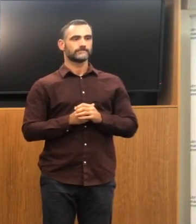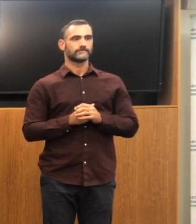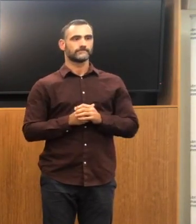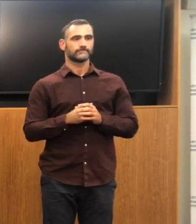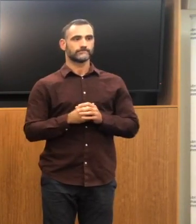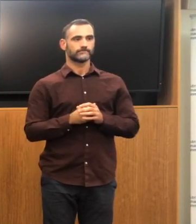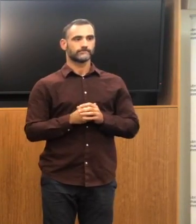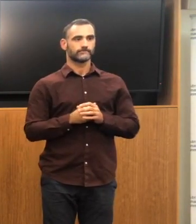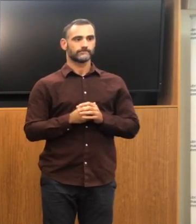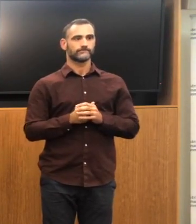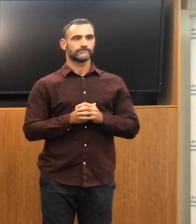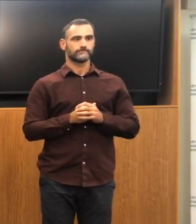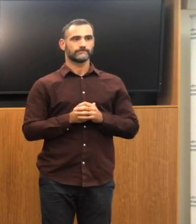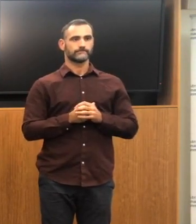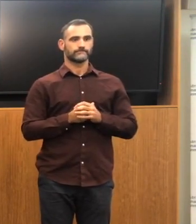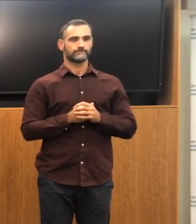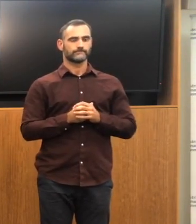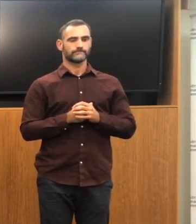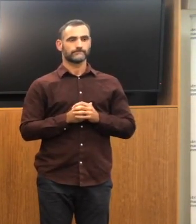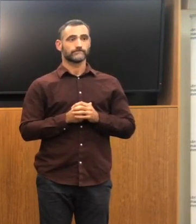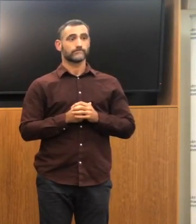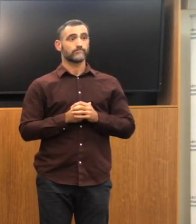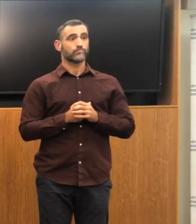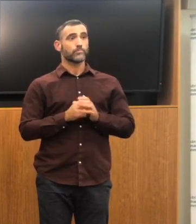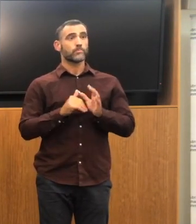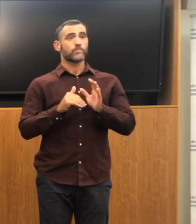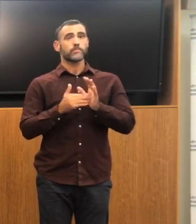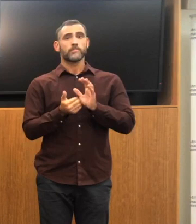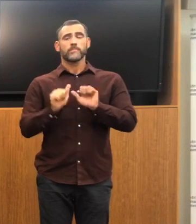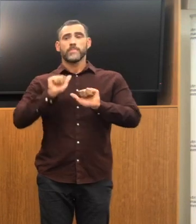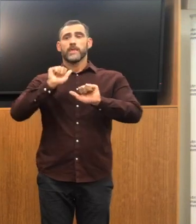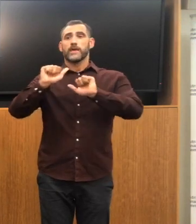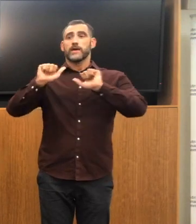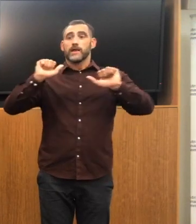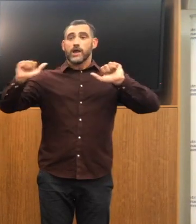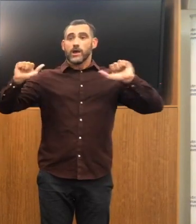So now is the opportunity for all of you to ask questions.